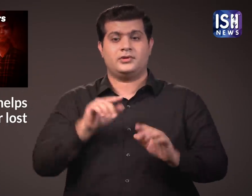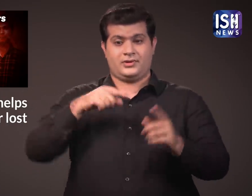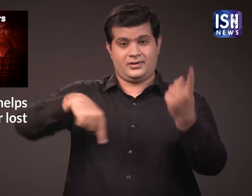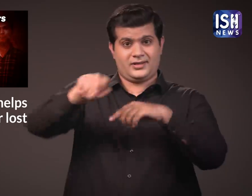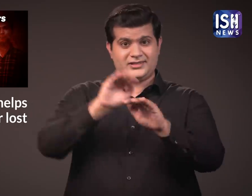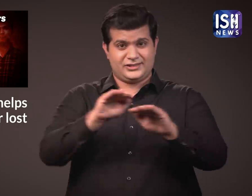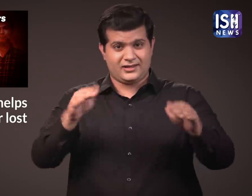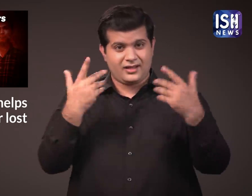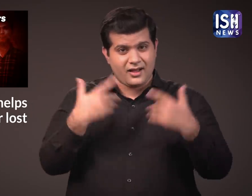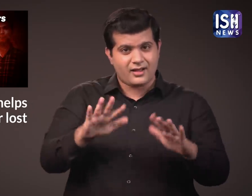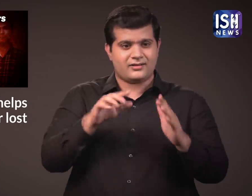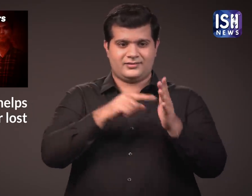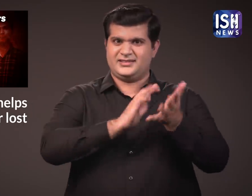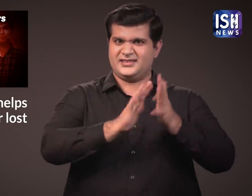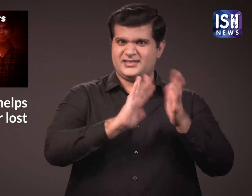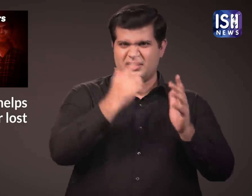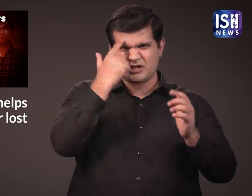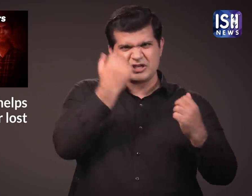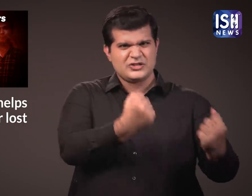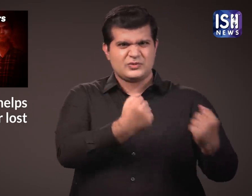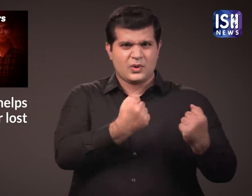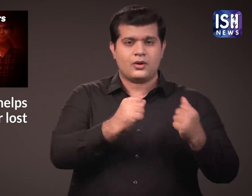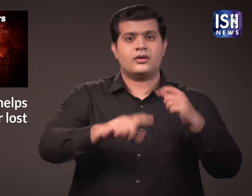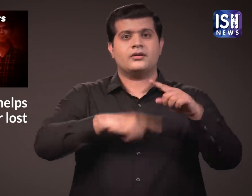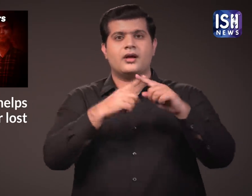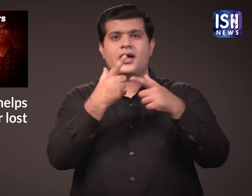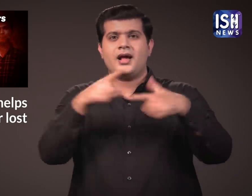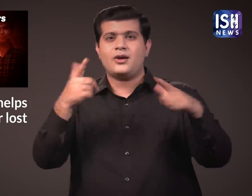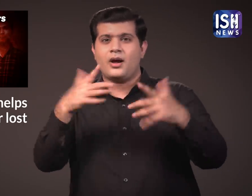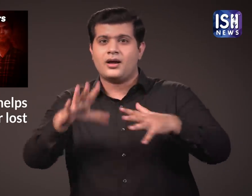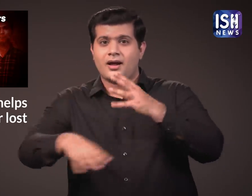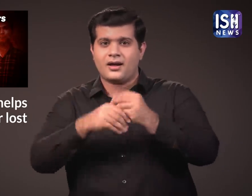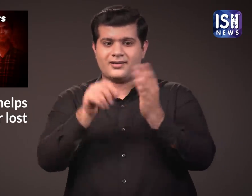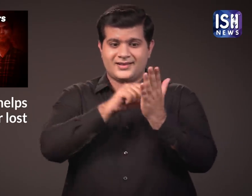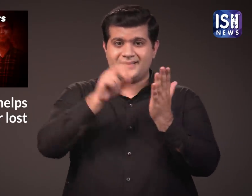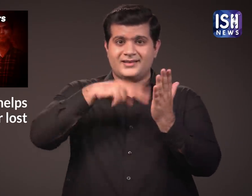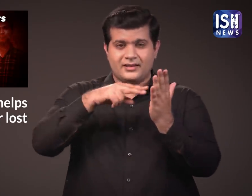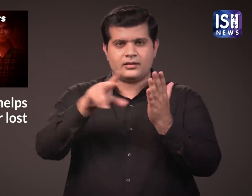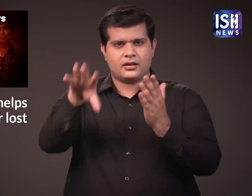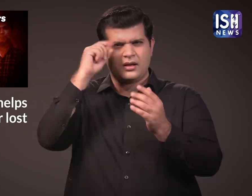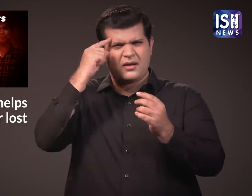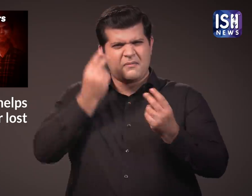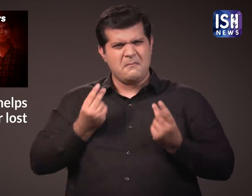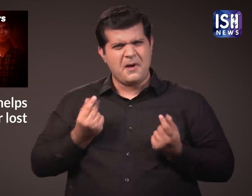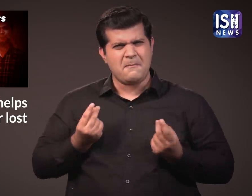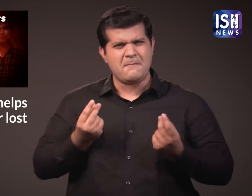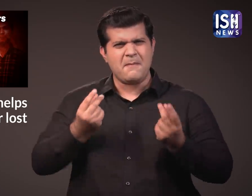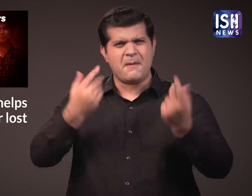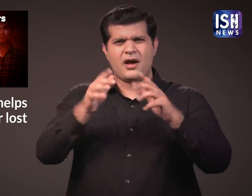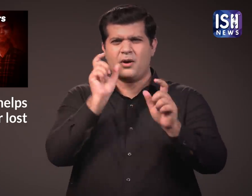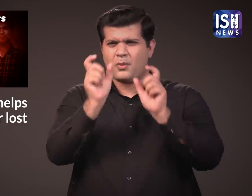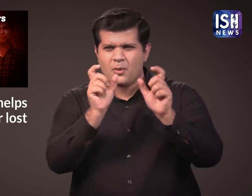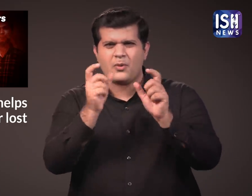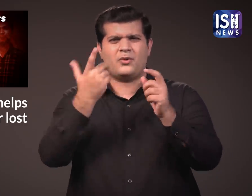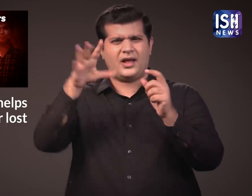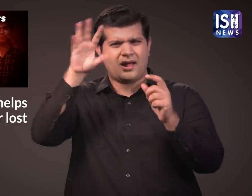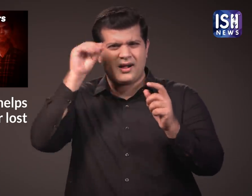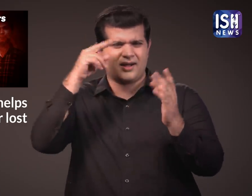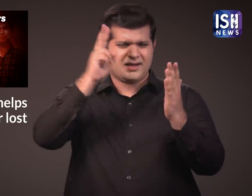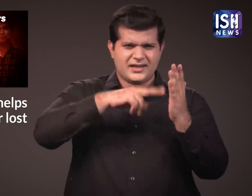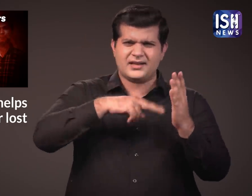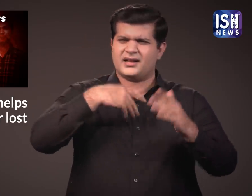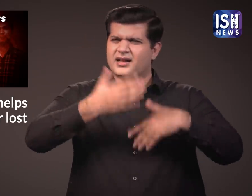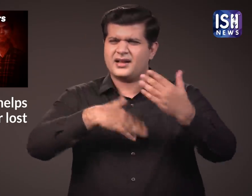When children are fluent in Sign Language and are taught through it, their literacy skills improve.